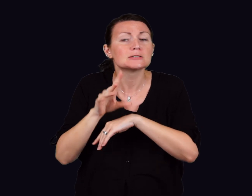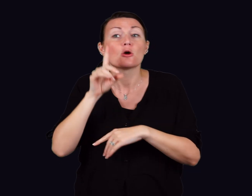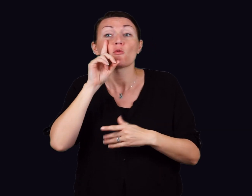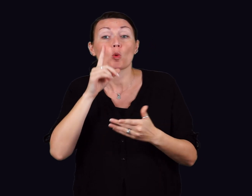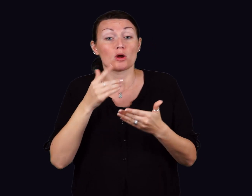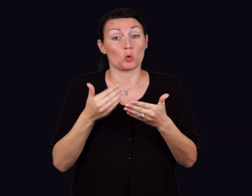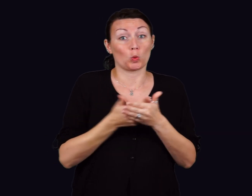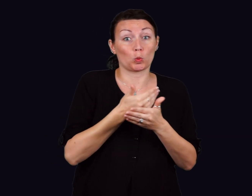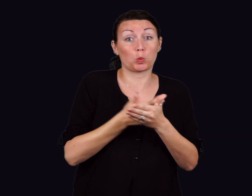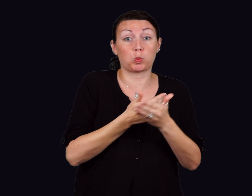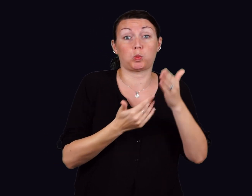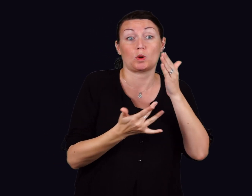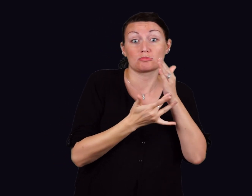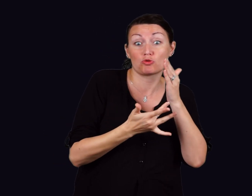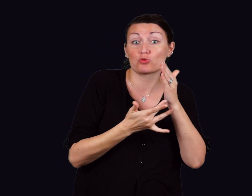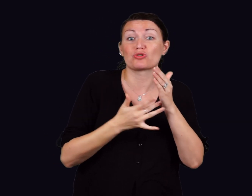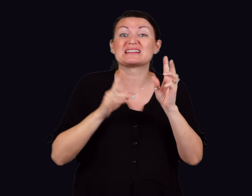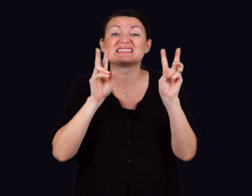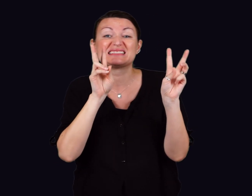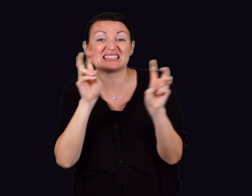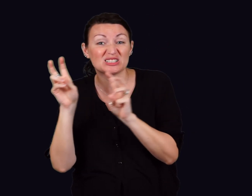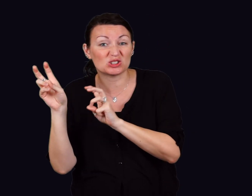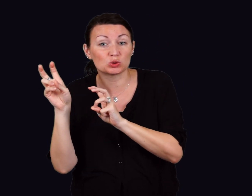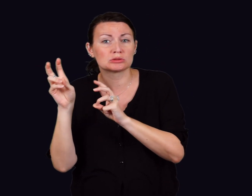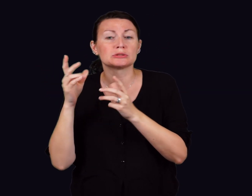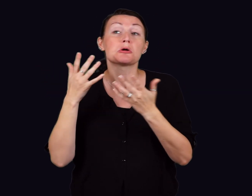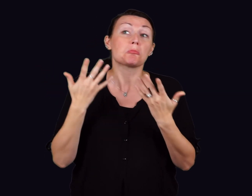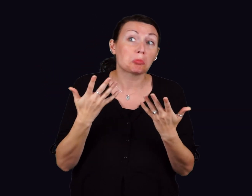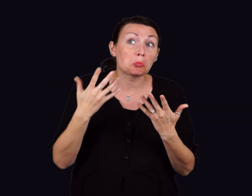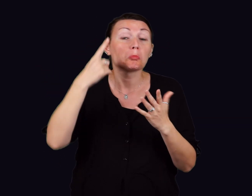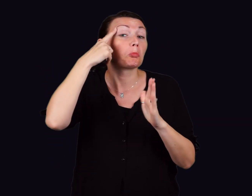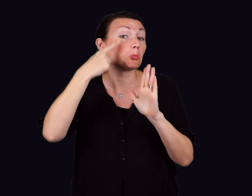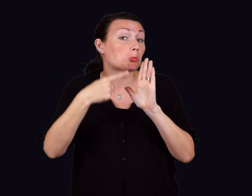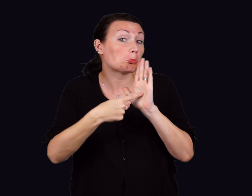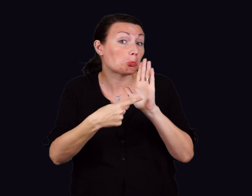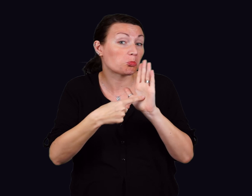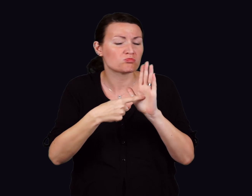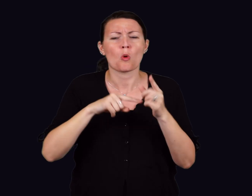for emerging technologies and emerging issues, such as when it is best